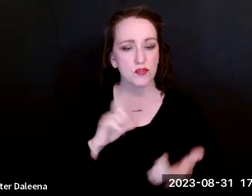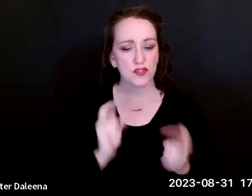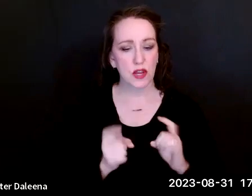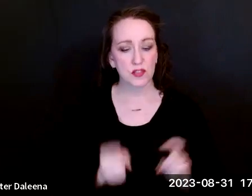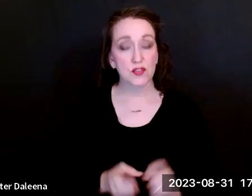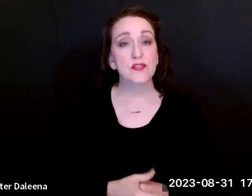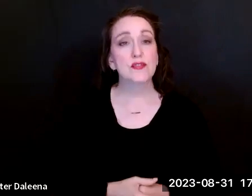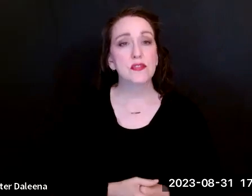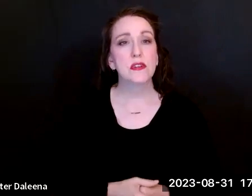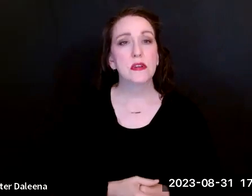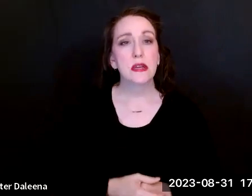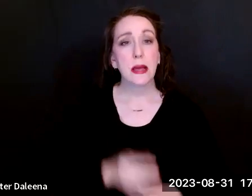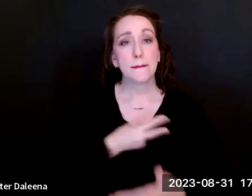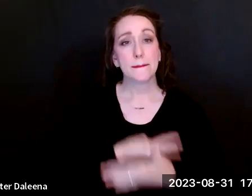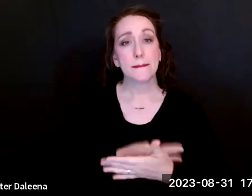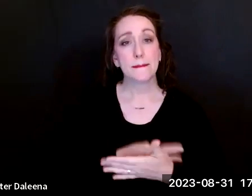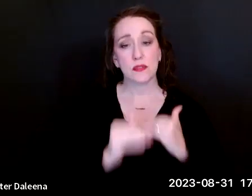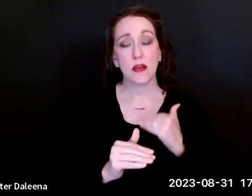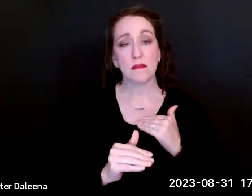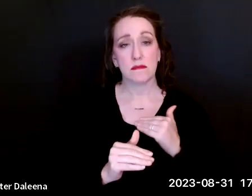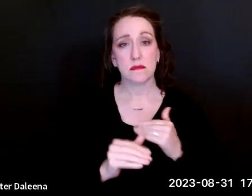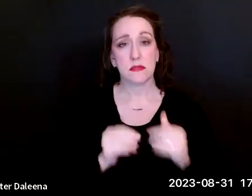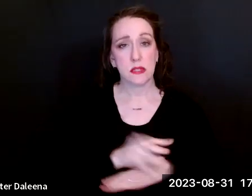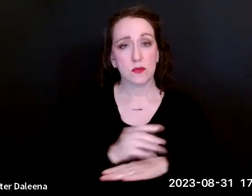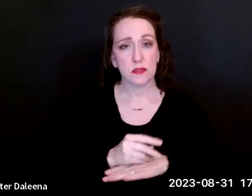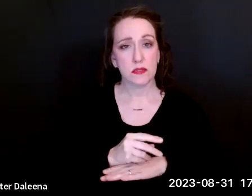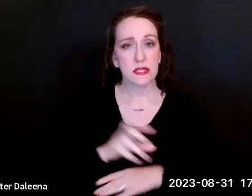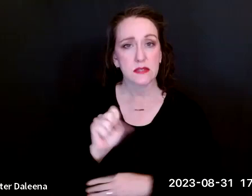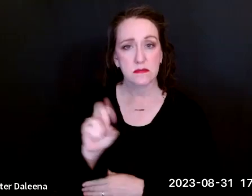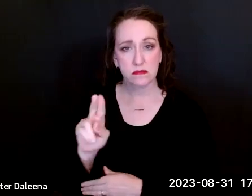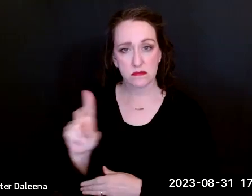for Master's level counselors and substance use disorder professionals we are considering